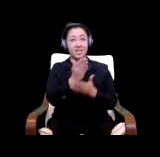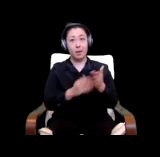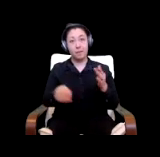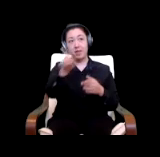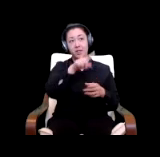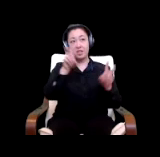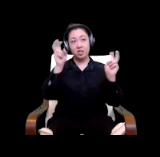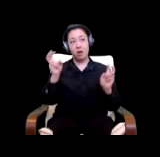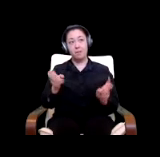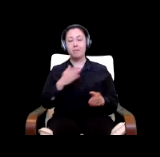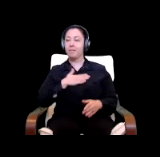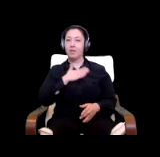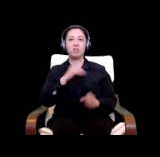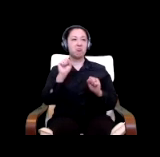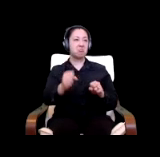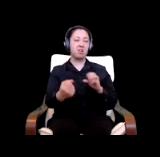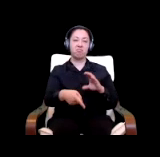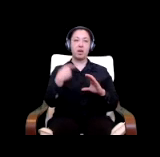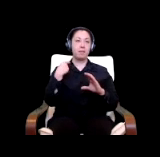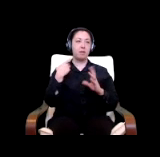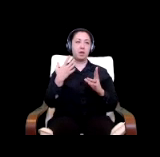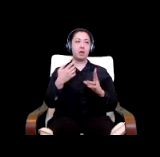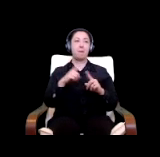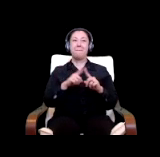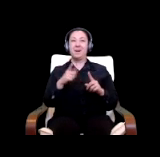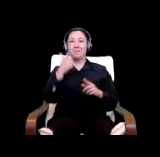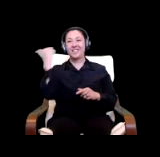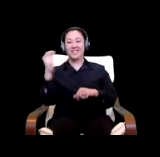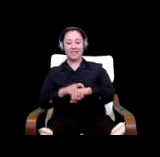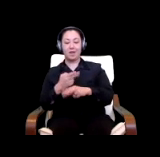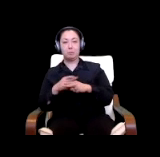me. In the interest of time, I want to make sure I cover the other areas I have not touched